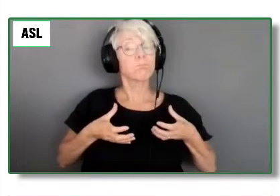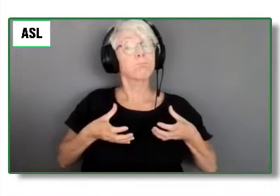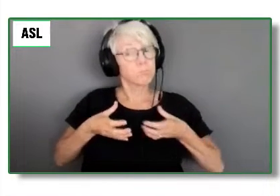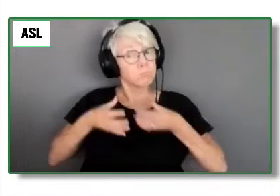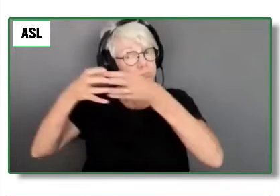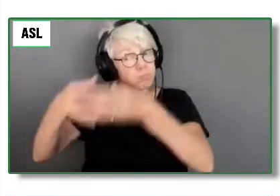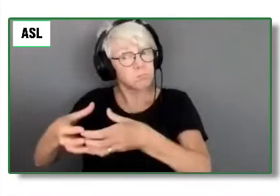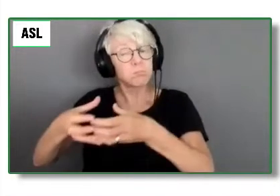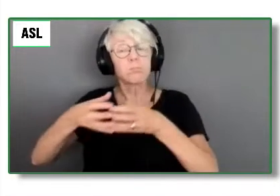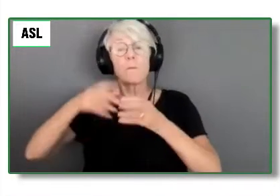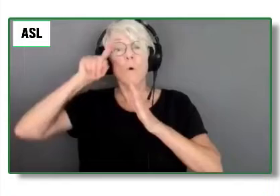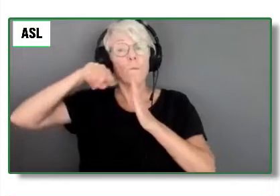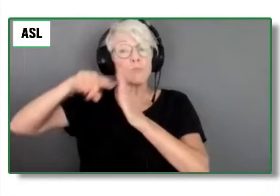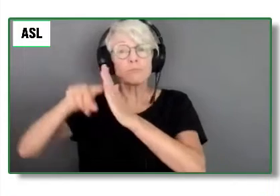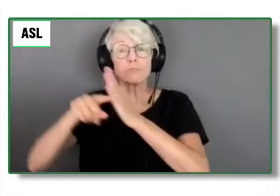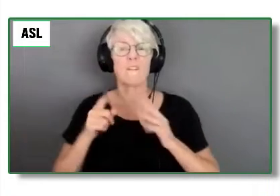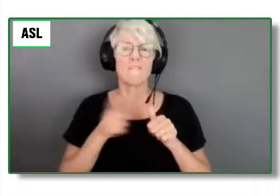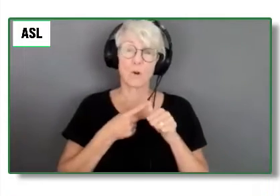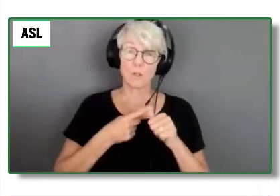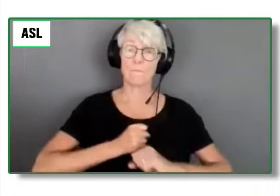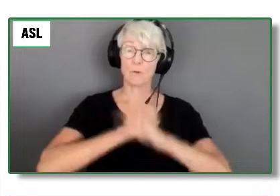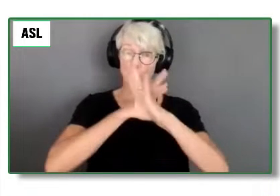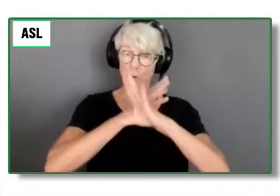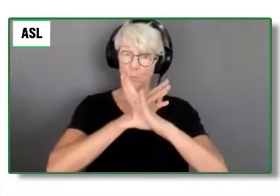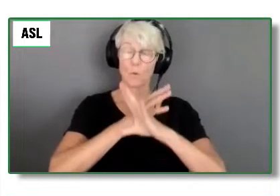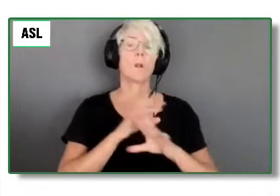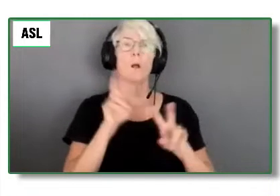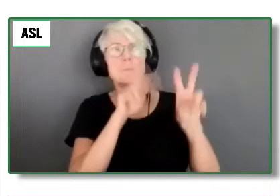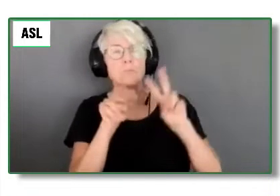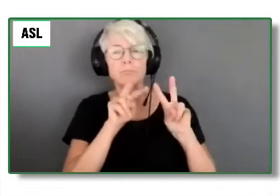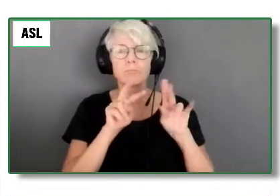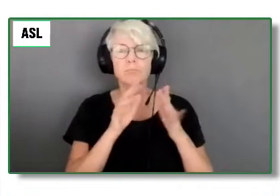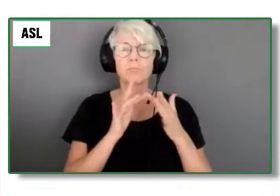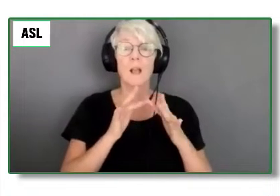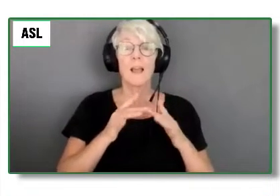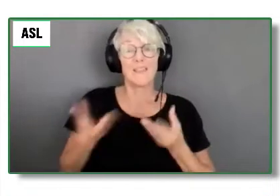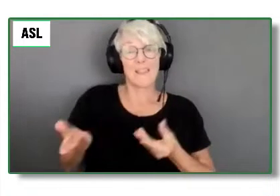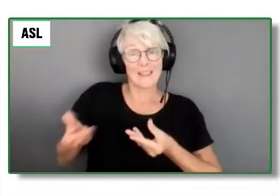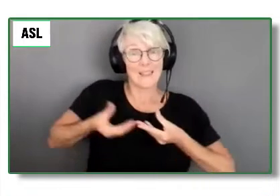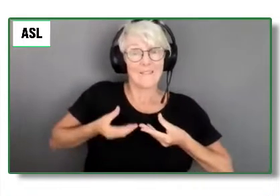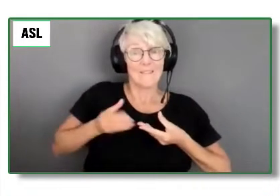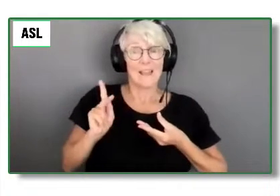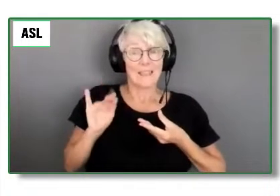They were provided with a kit containing plants, animals, rocks. It's not animals